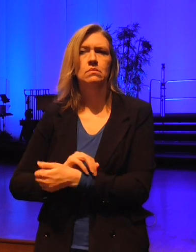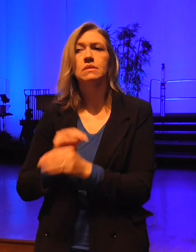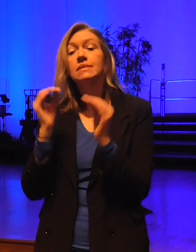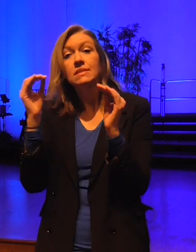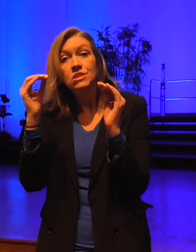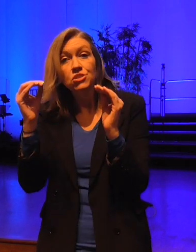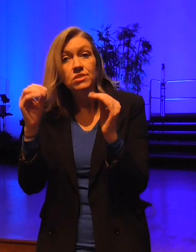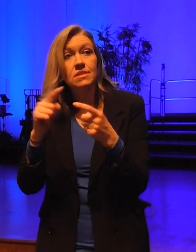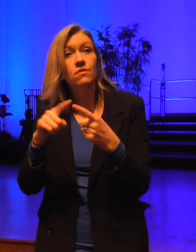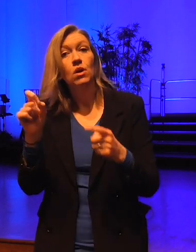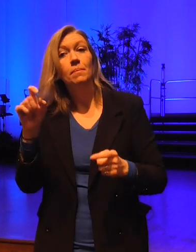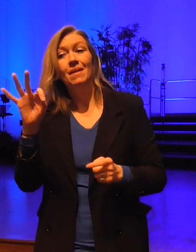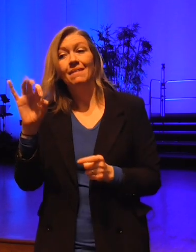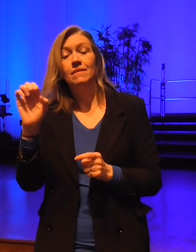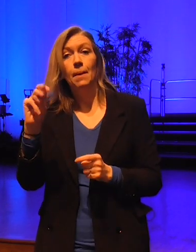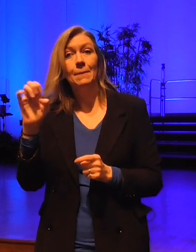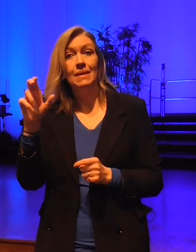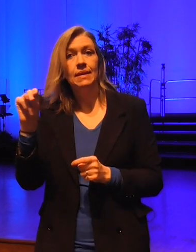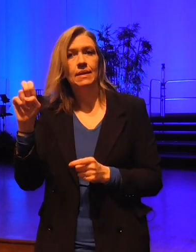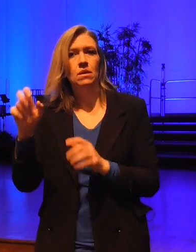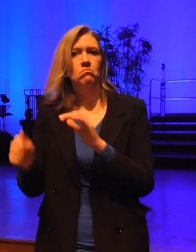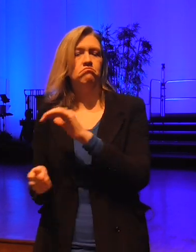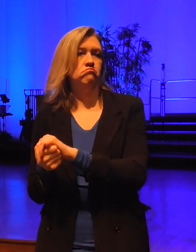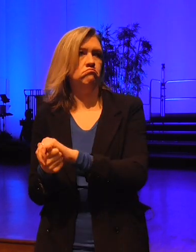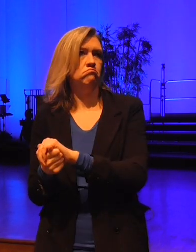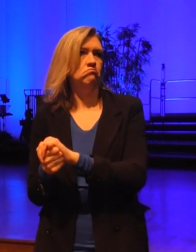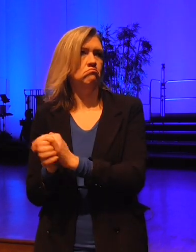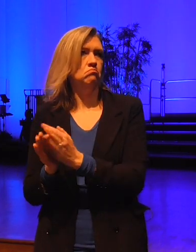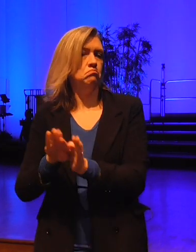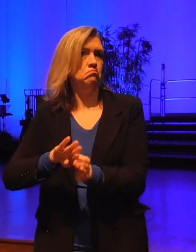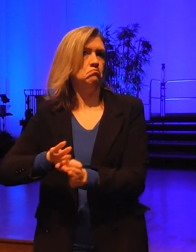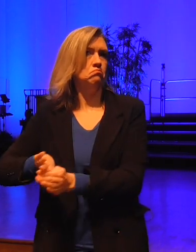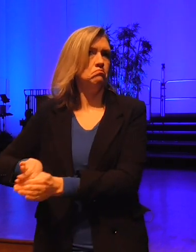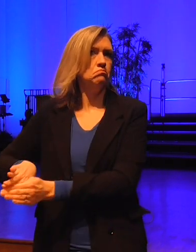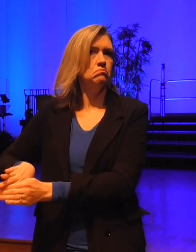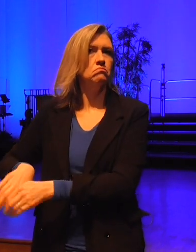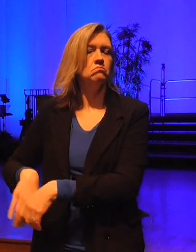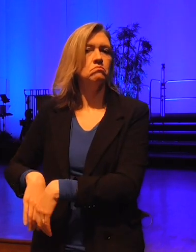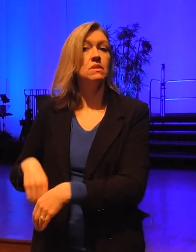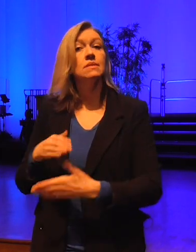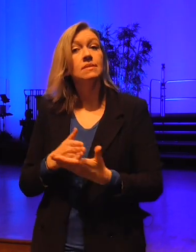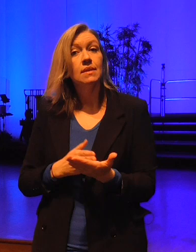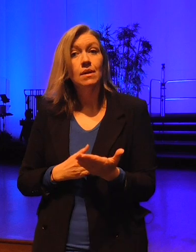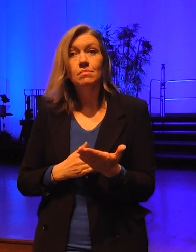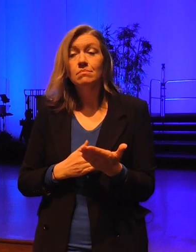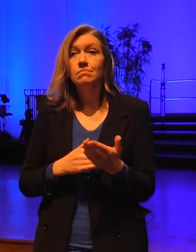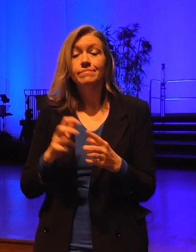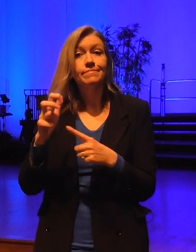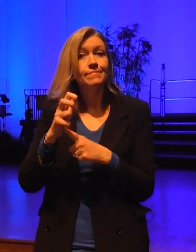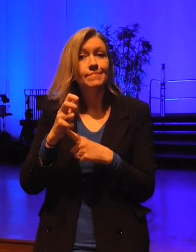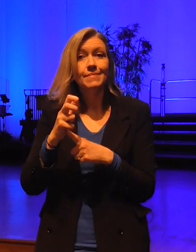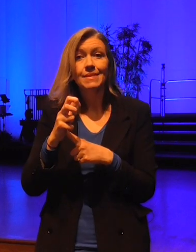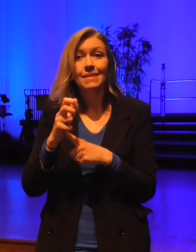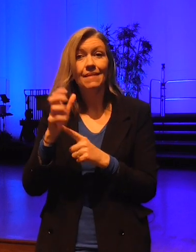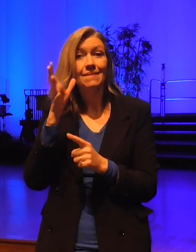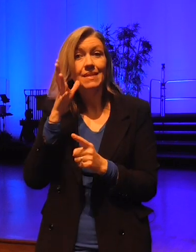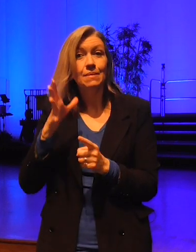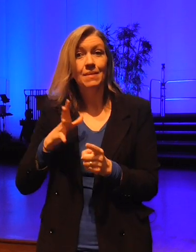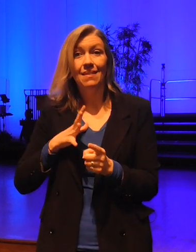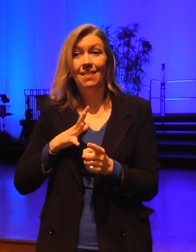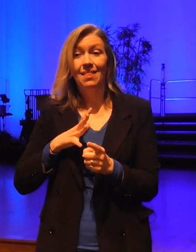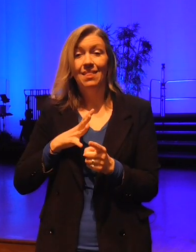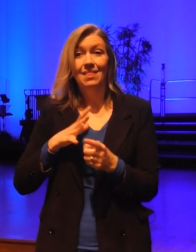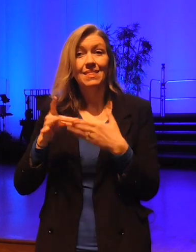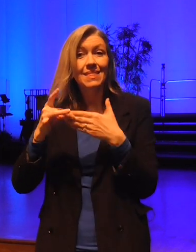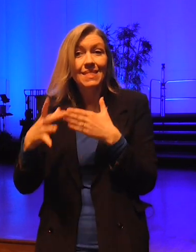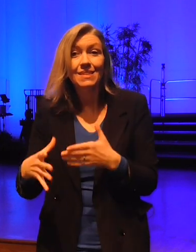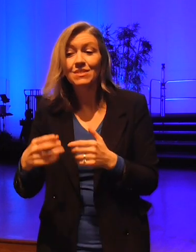have often been hidden and some of the great female heroins of religious history have been